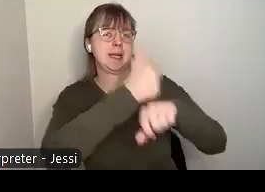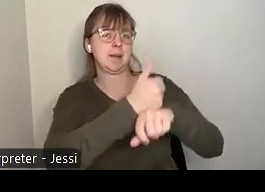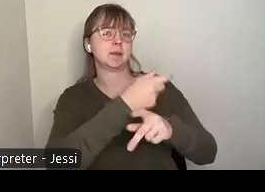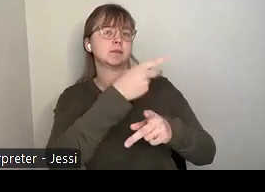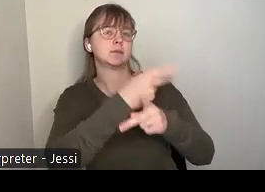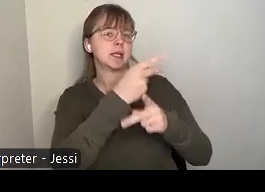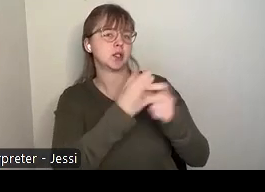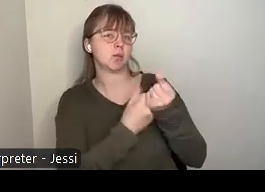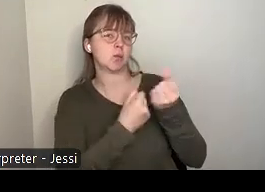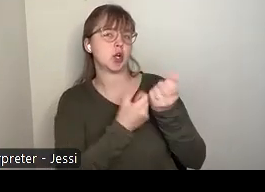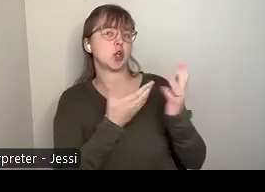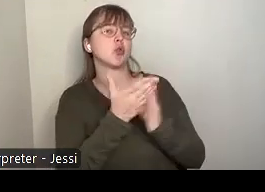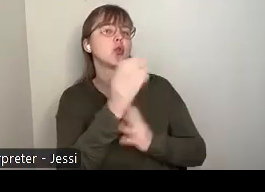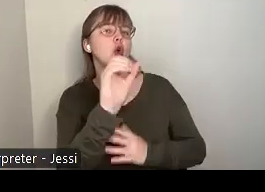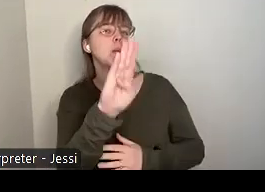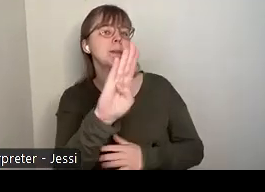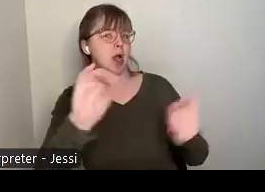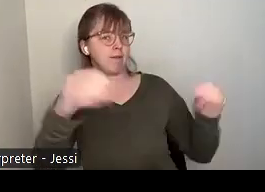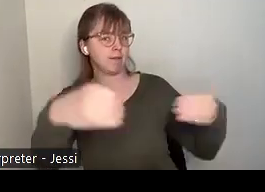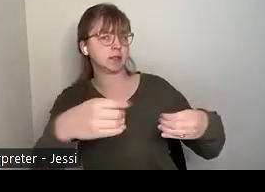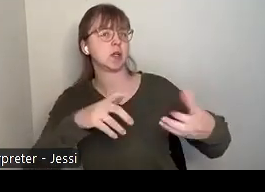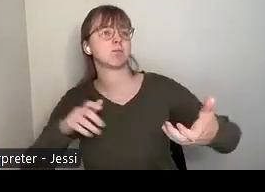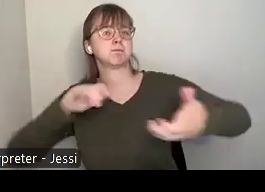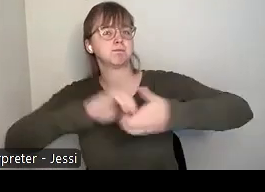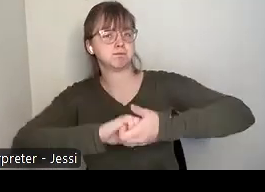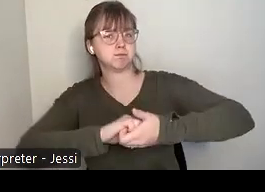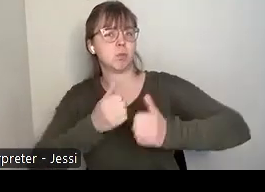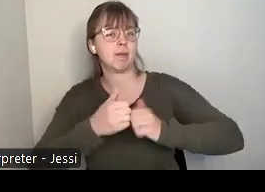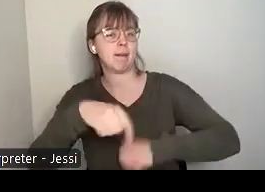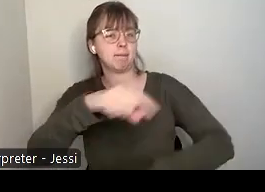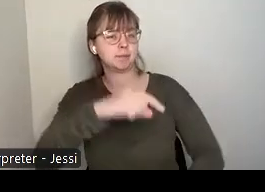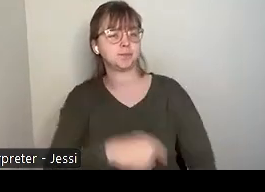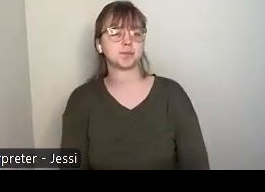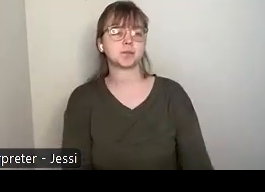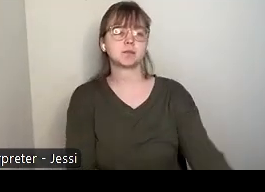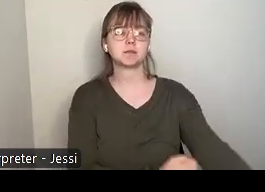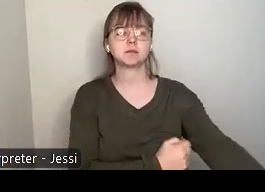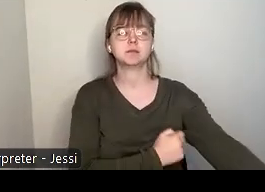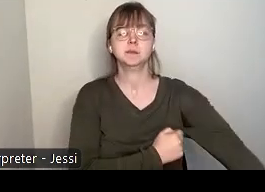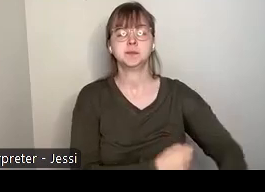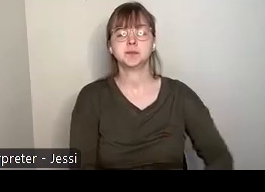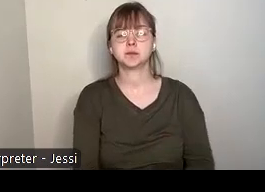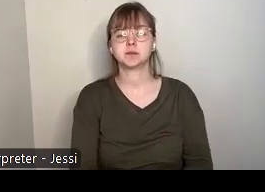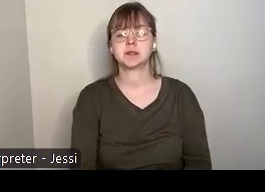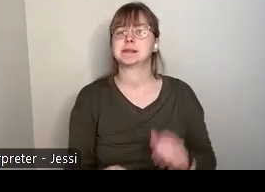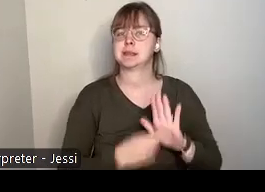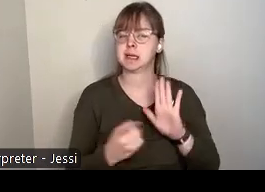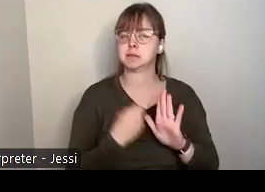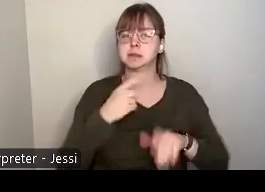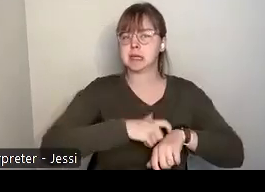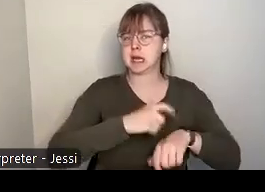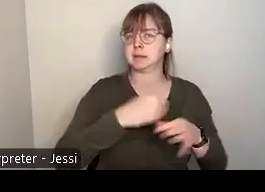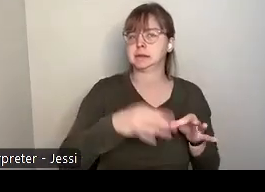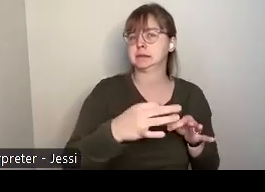office so because that can take a little bit of time the behavioral health specialist continues